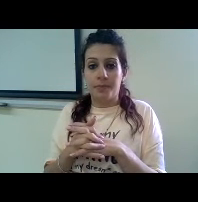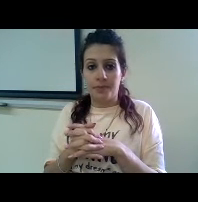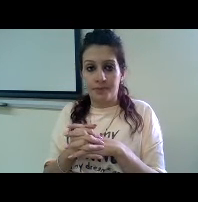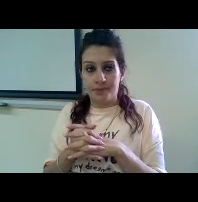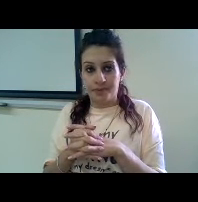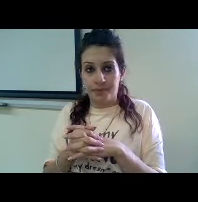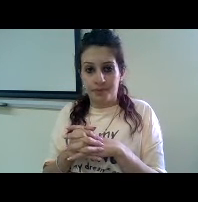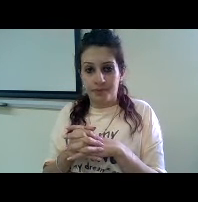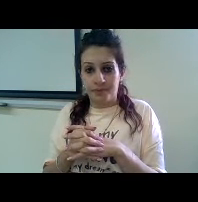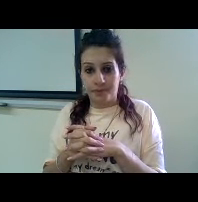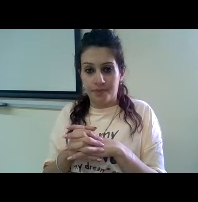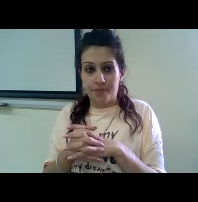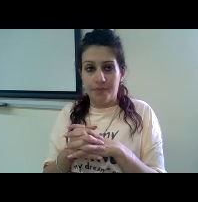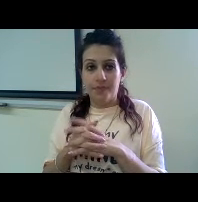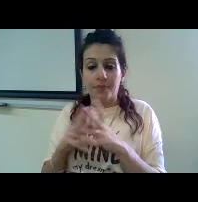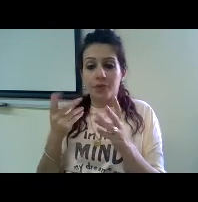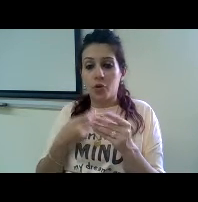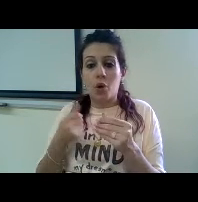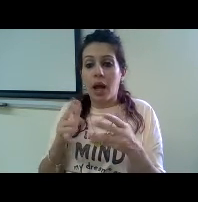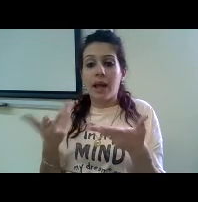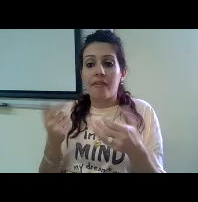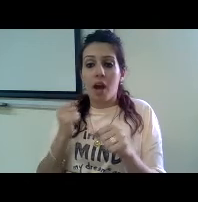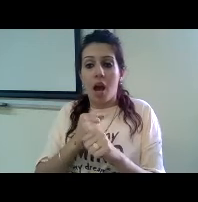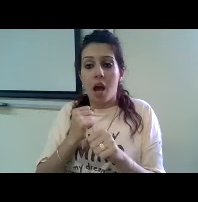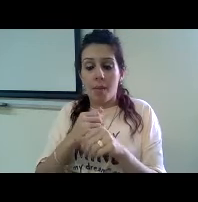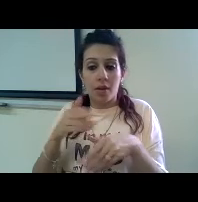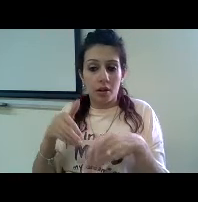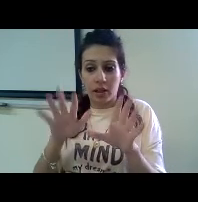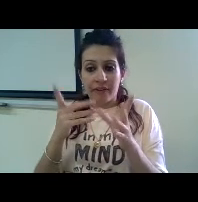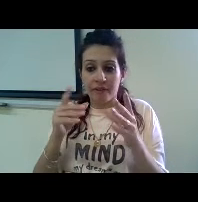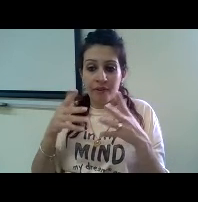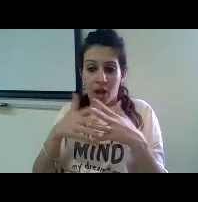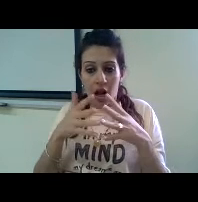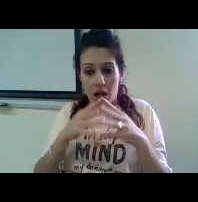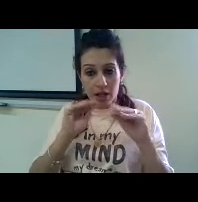So what we have already known about parents in education is no matter what